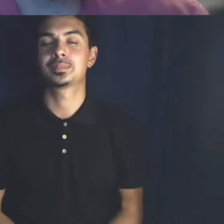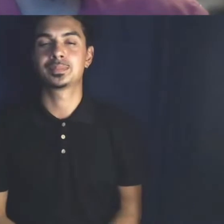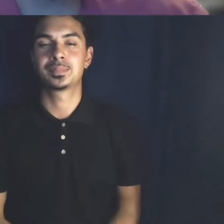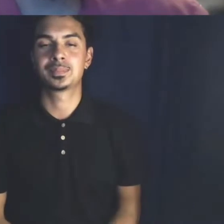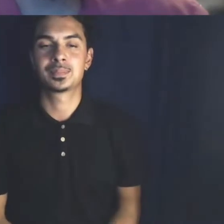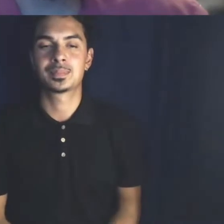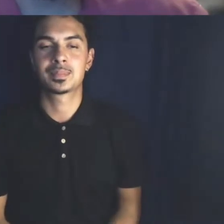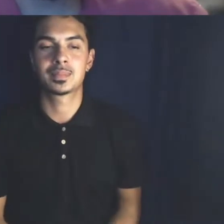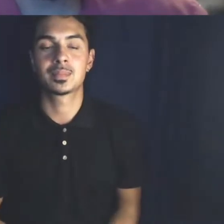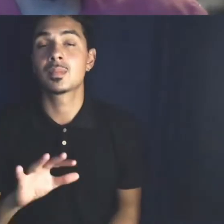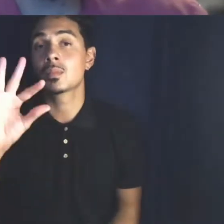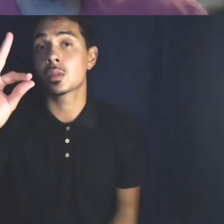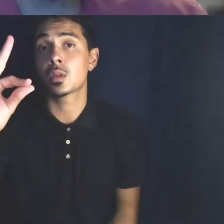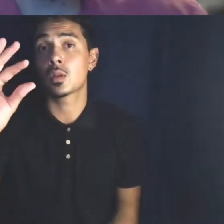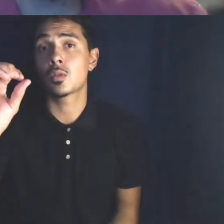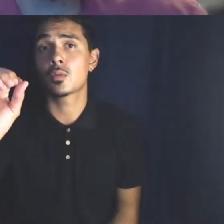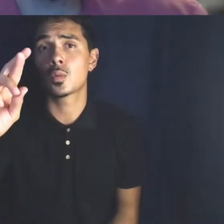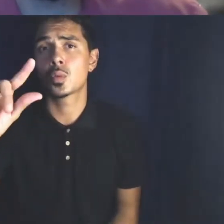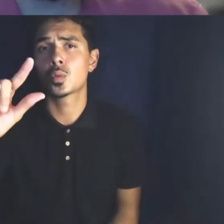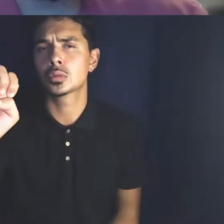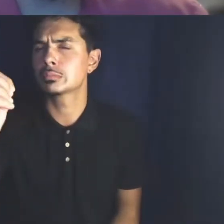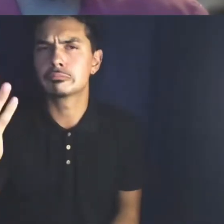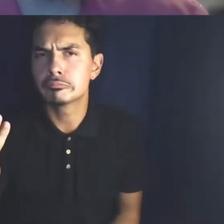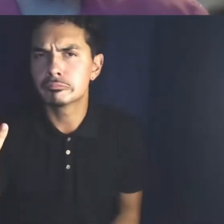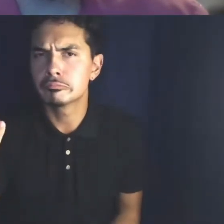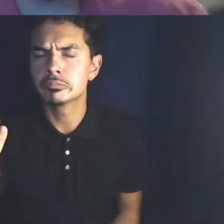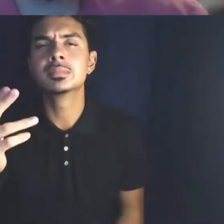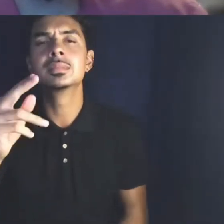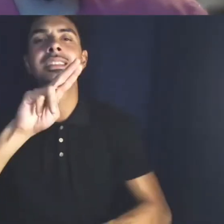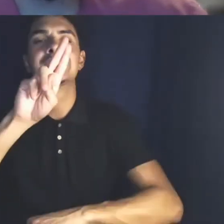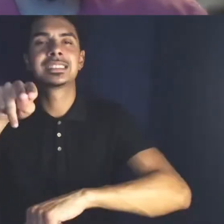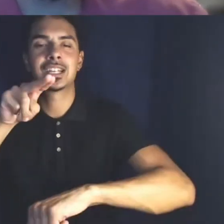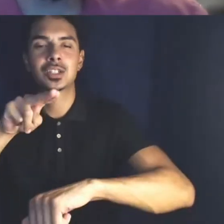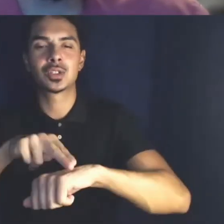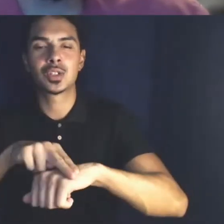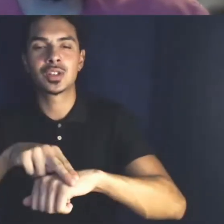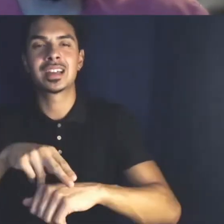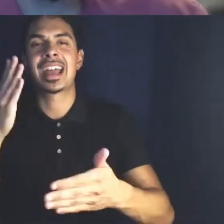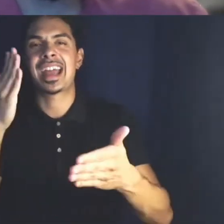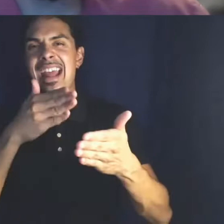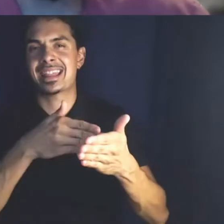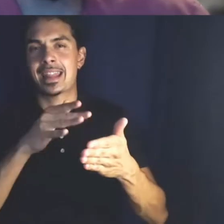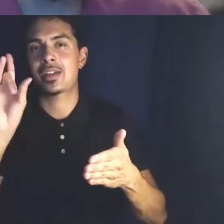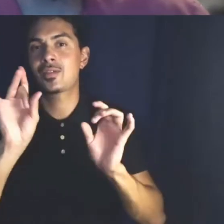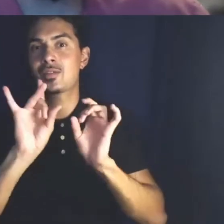FORGE, for those of you who don't know, is a national trans anti-violence organization. We've been around for 28 years.